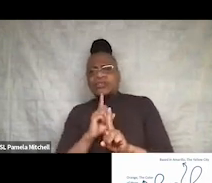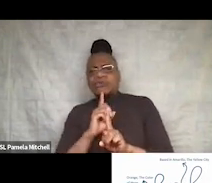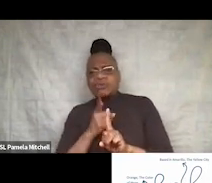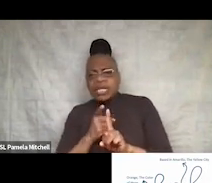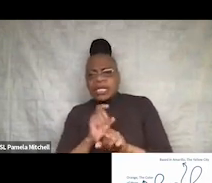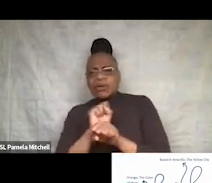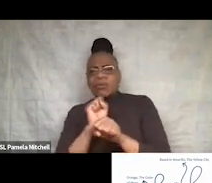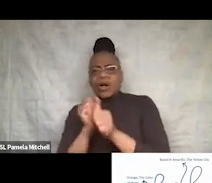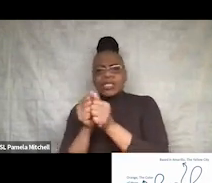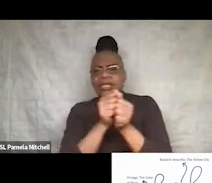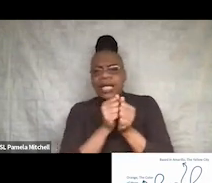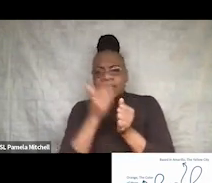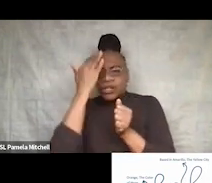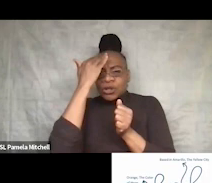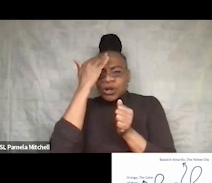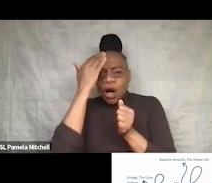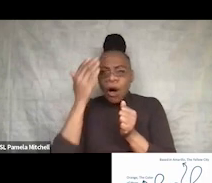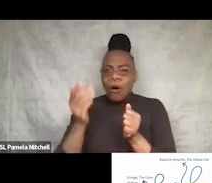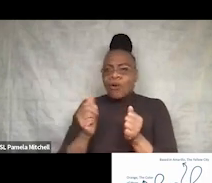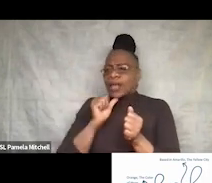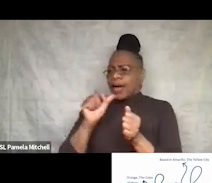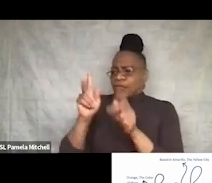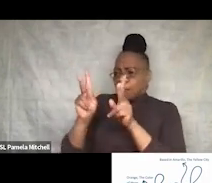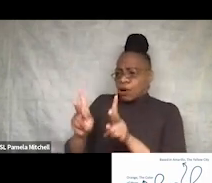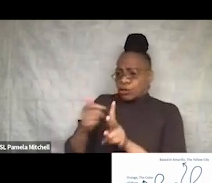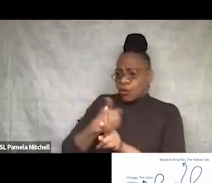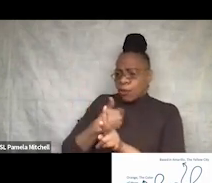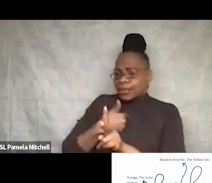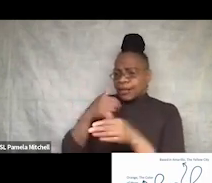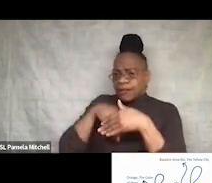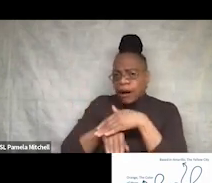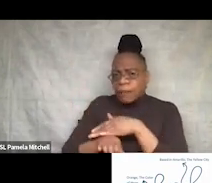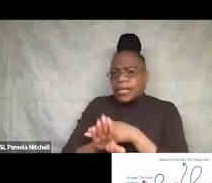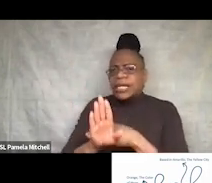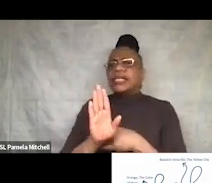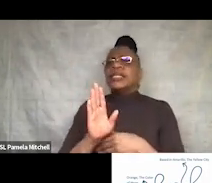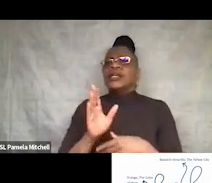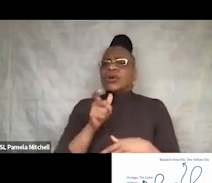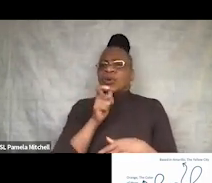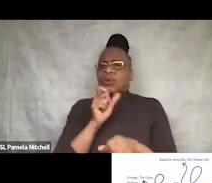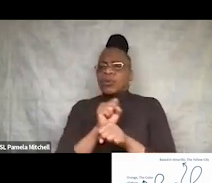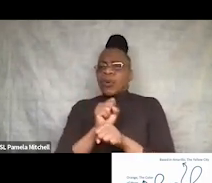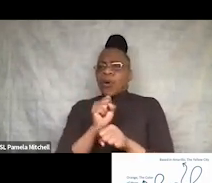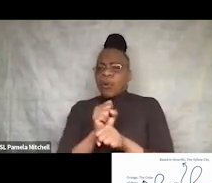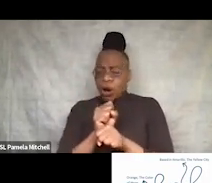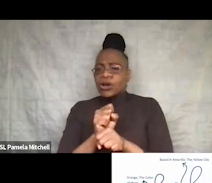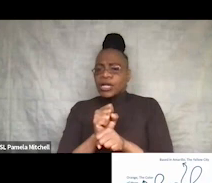these city slickers started coming into a rural community and bringing homelessness into their community, you know, that was sort of the narrative.